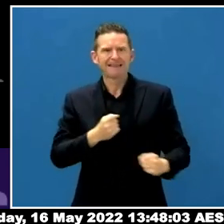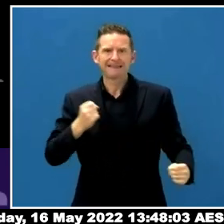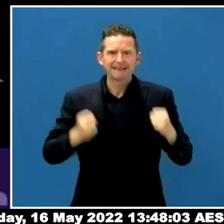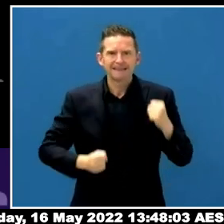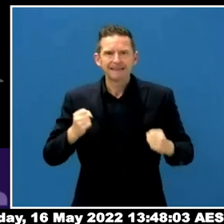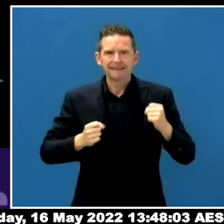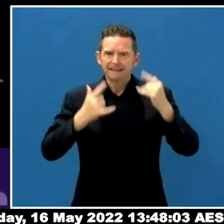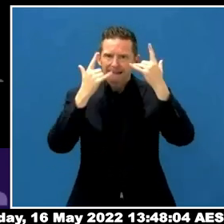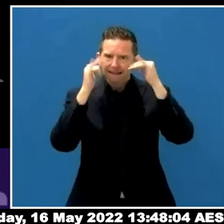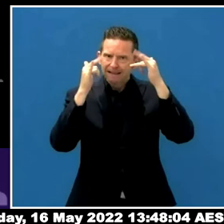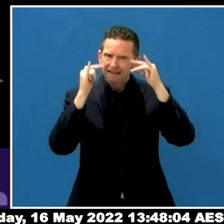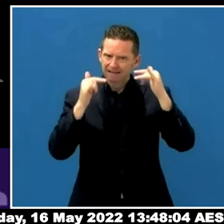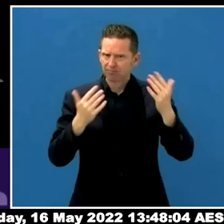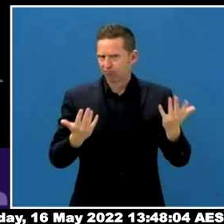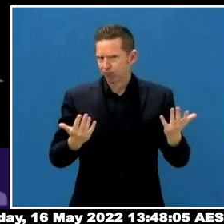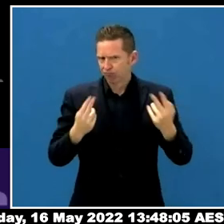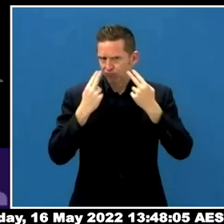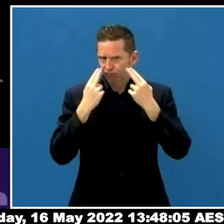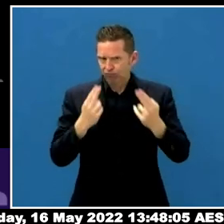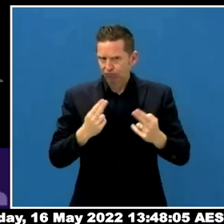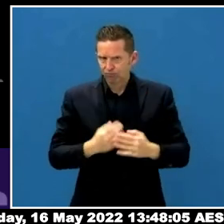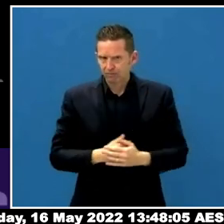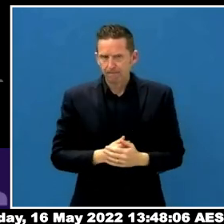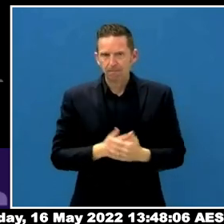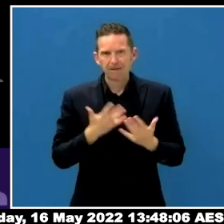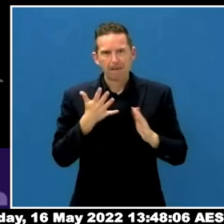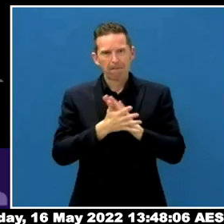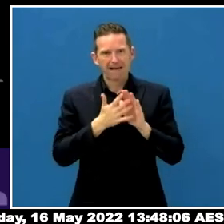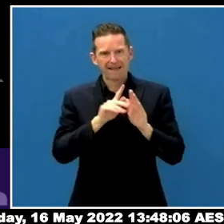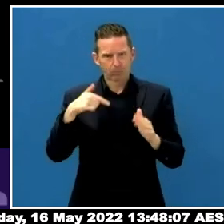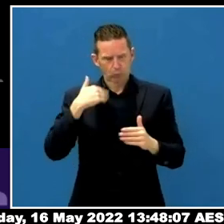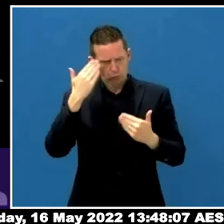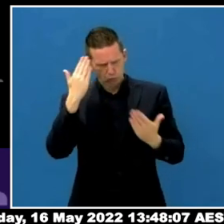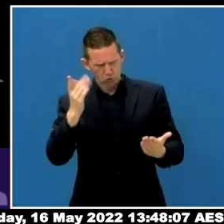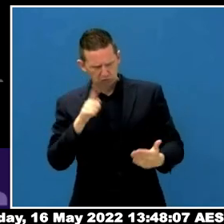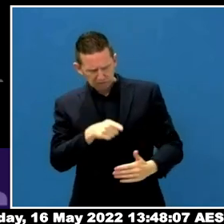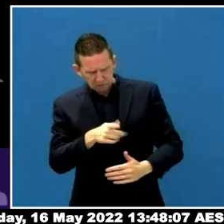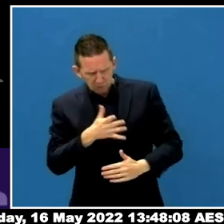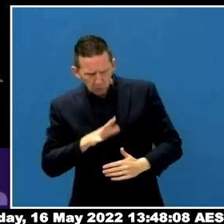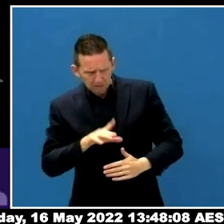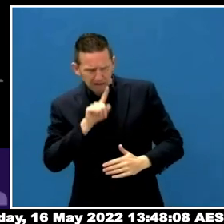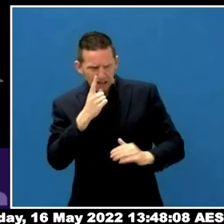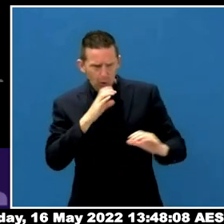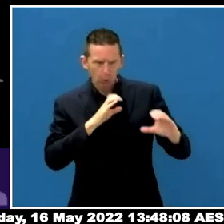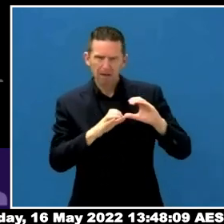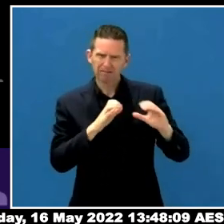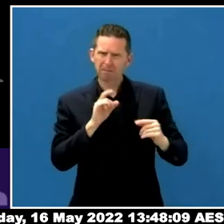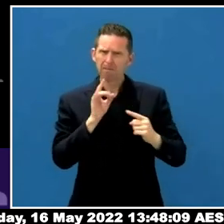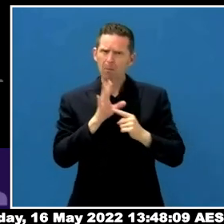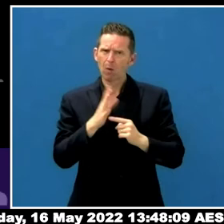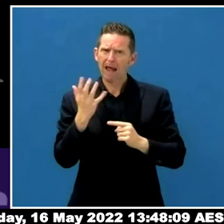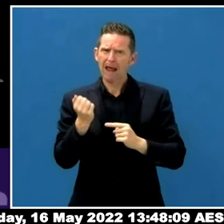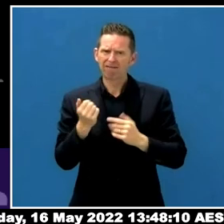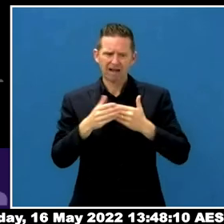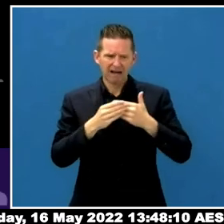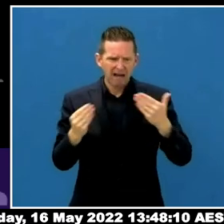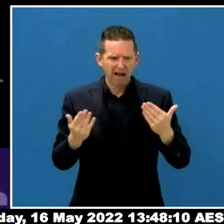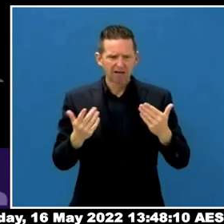you not knowing what their needs and wants are because they can't communicate. And did that - did their position change following that?